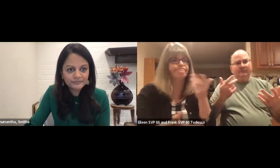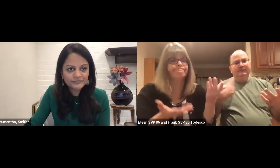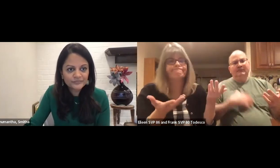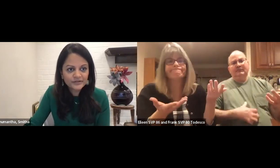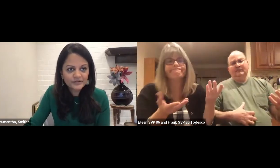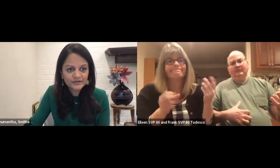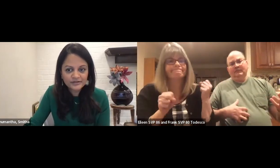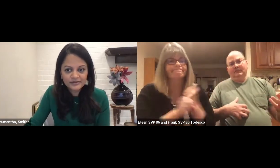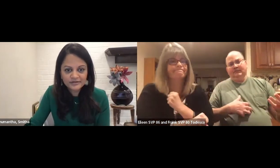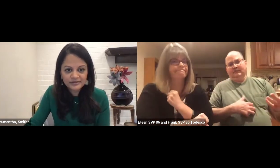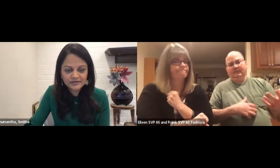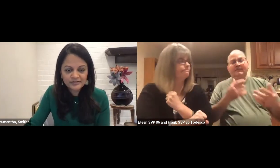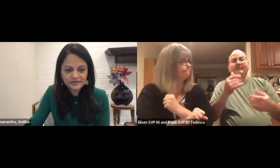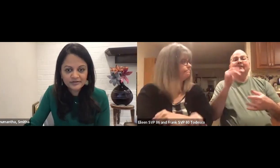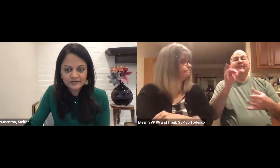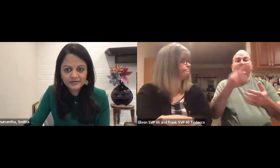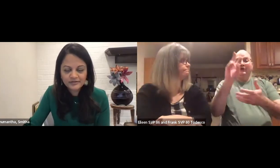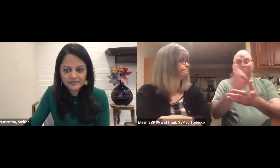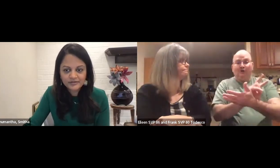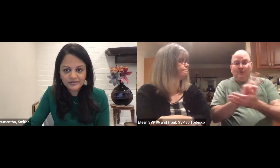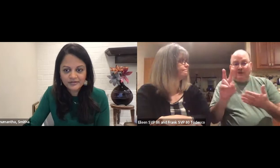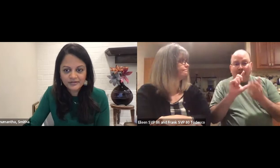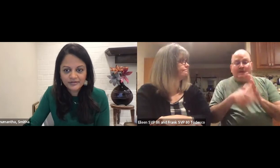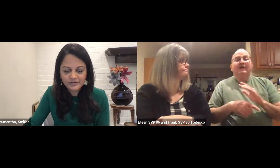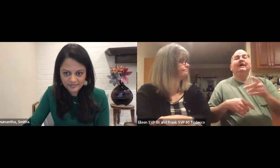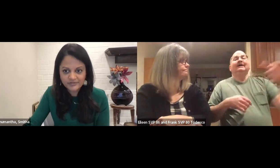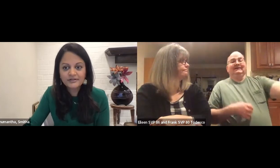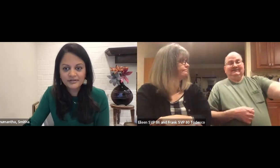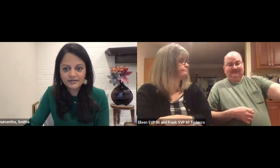Unfortunately, we didn't know why she was laid off. We were really disappointed...